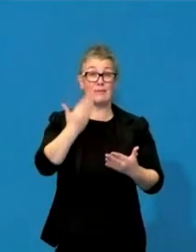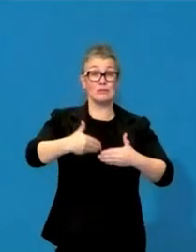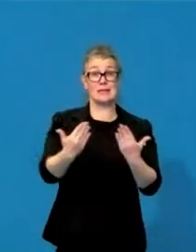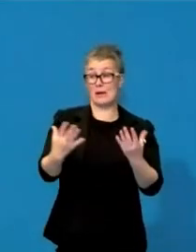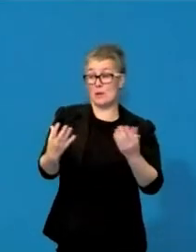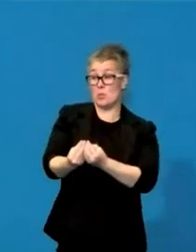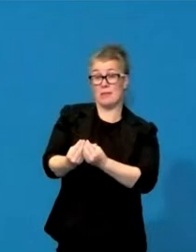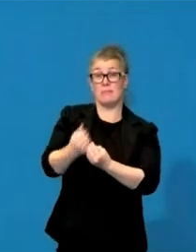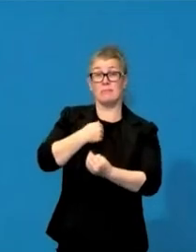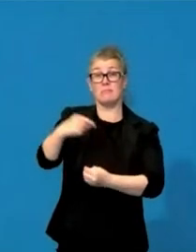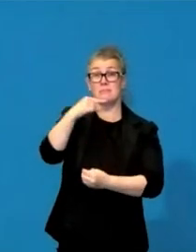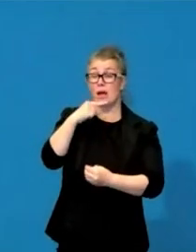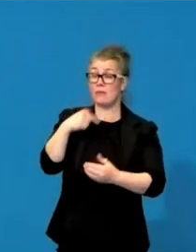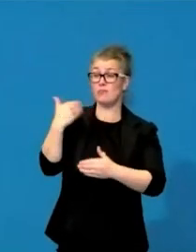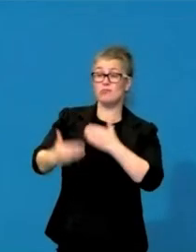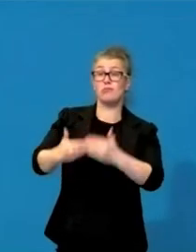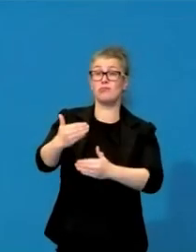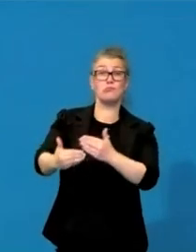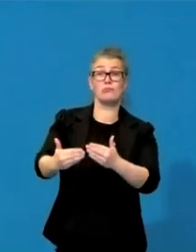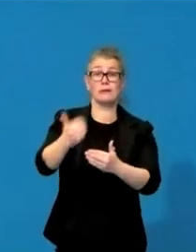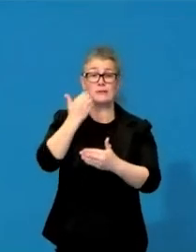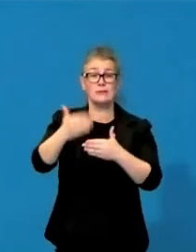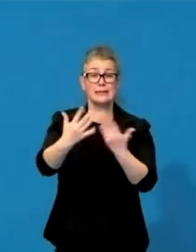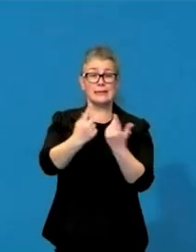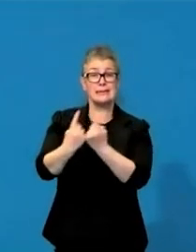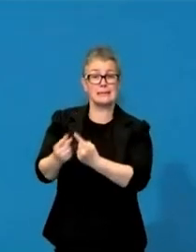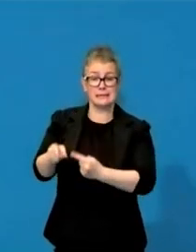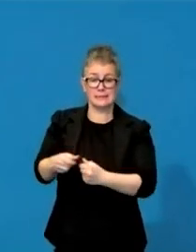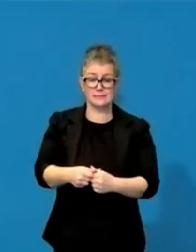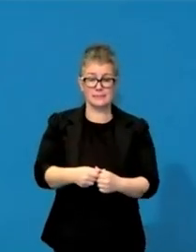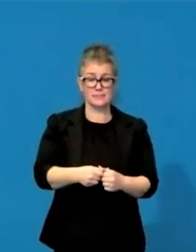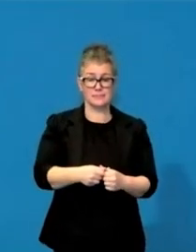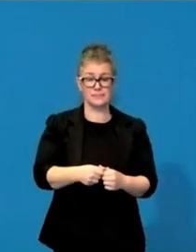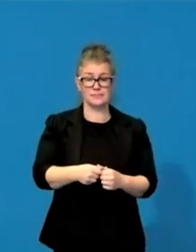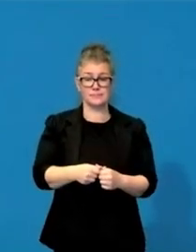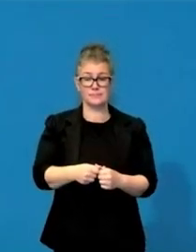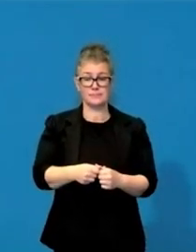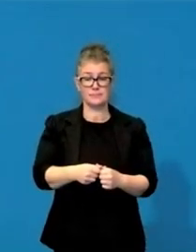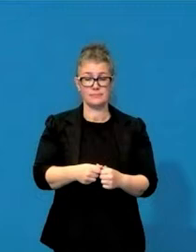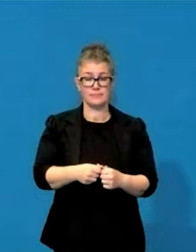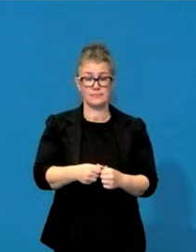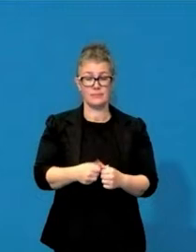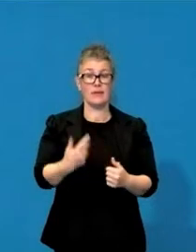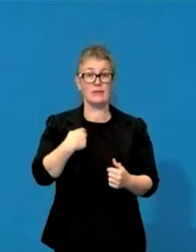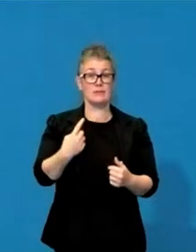And I just thought that - when I heard something about, you've got to try something